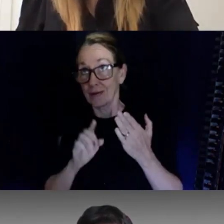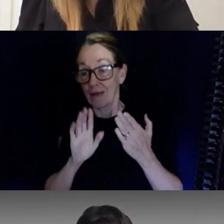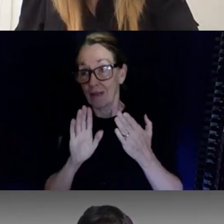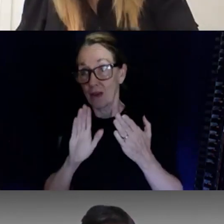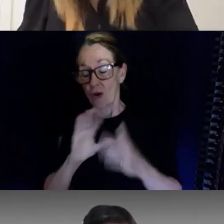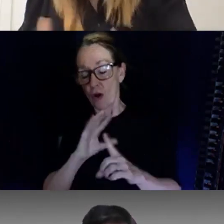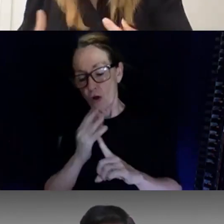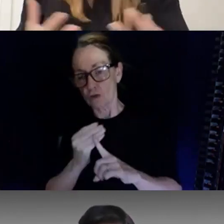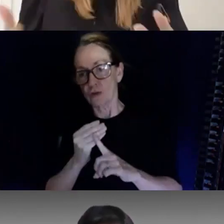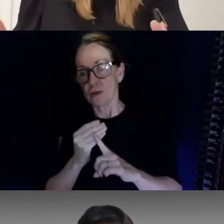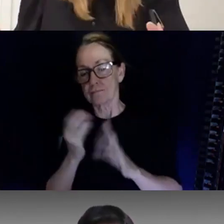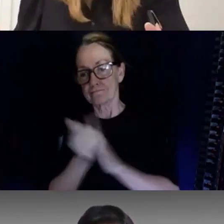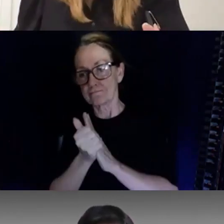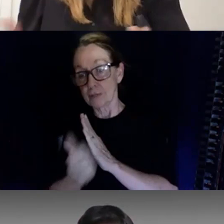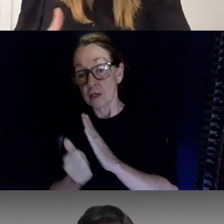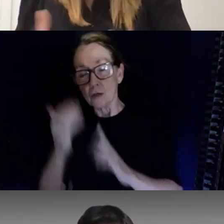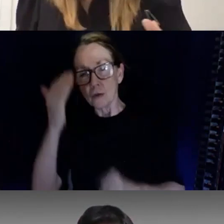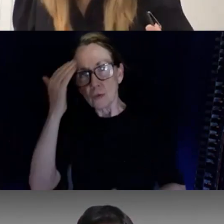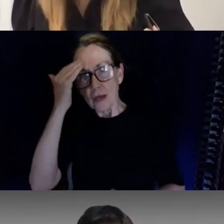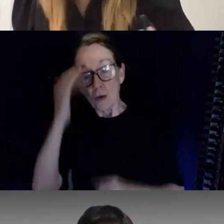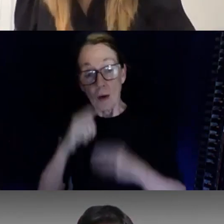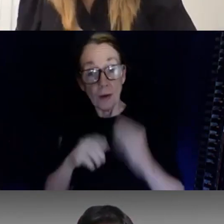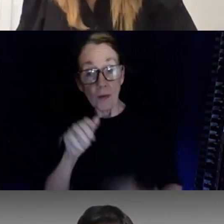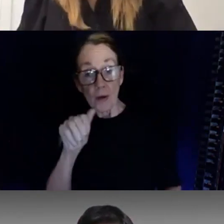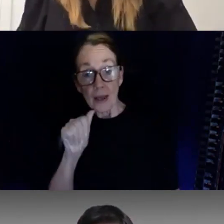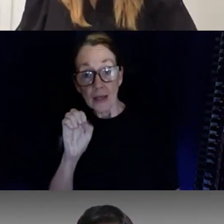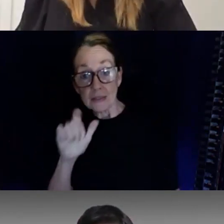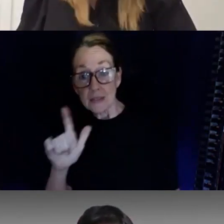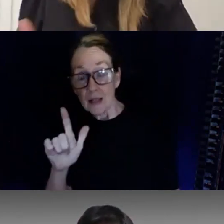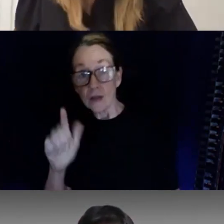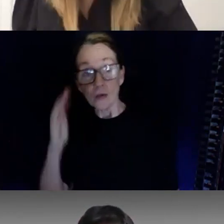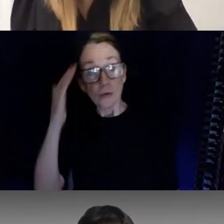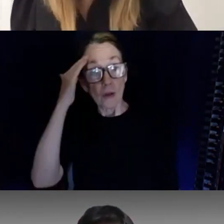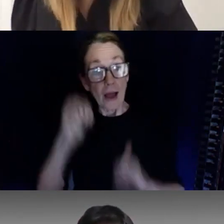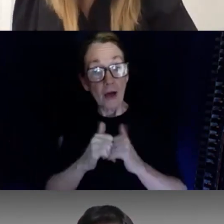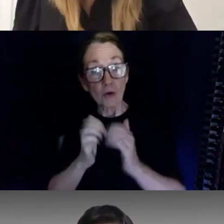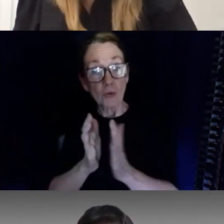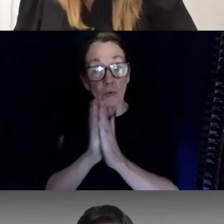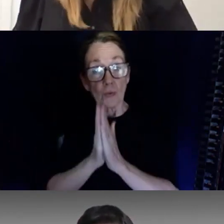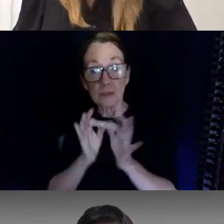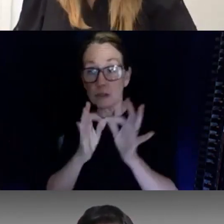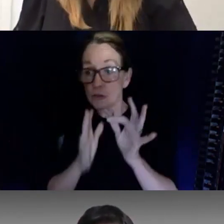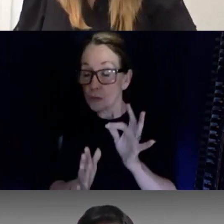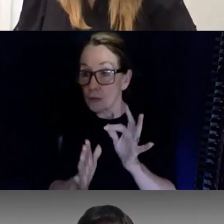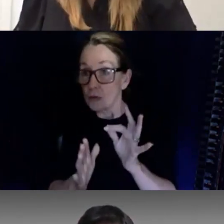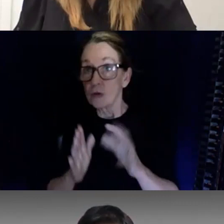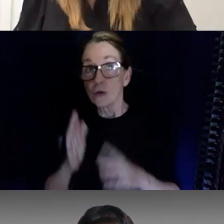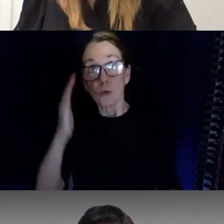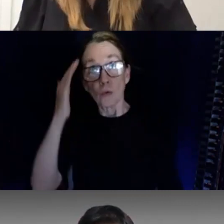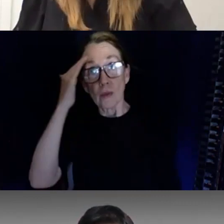SO WHAT THEY KNOW ABOUT WORKING WITH DEAF AND HARD OF HEARING CLIENTS, SHOULD THEY EVER ENCOUNTER THEM. WHAT'S THEIR CULTURAL COMPETENCY? DO THEY KNOW ABOUT ASL?